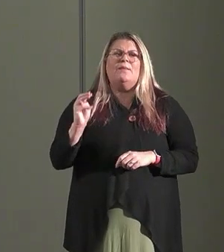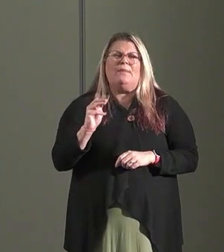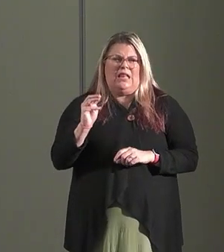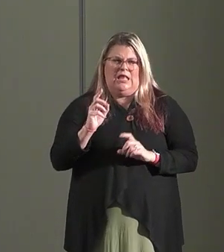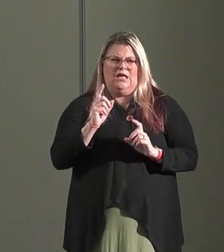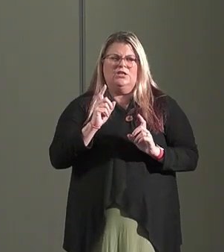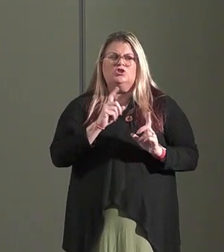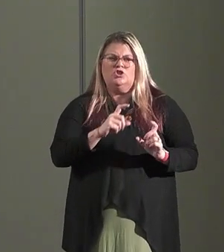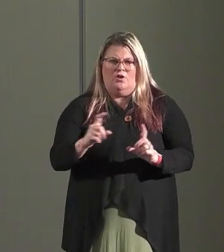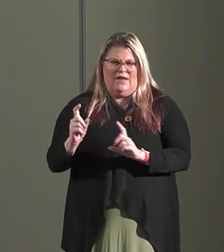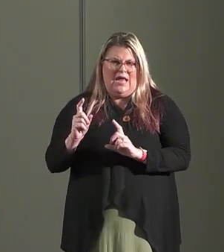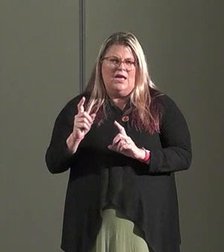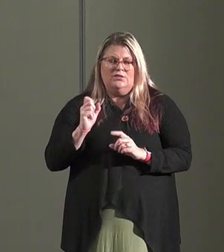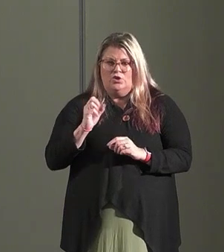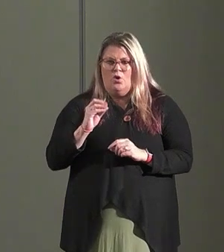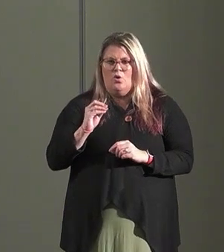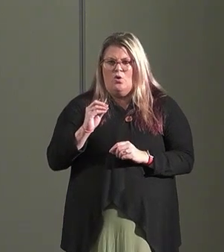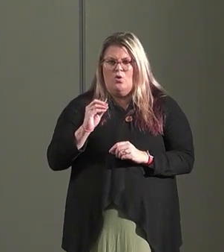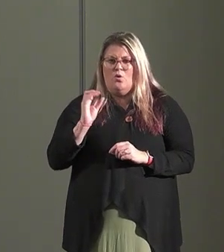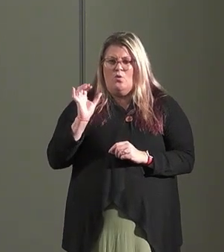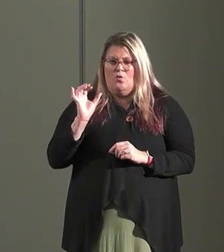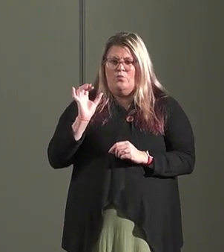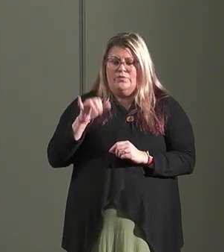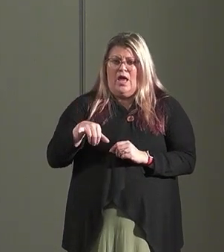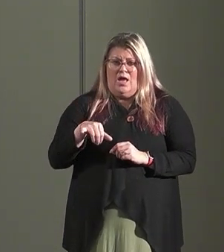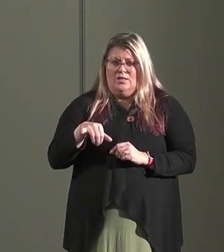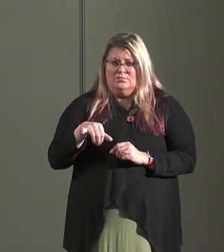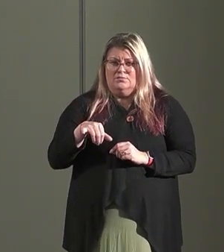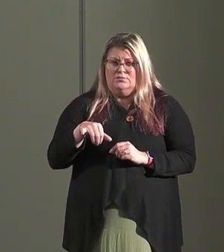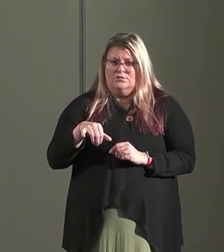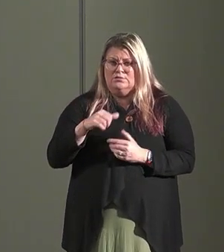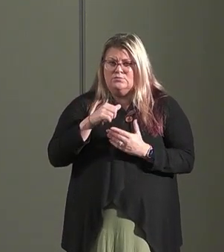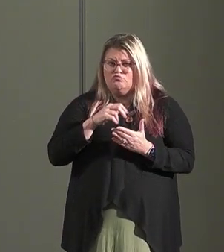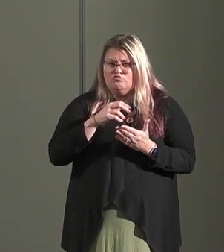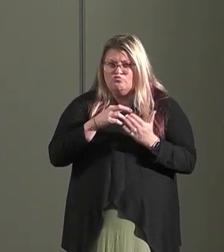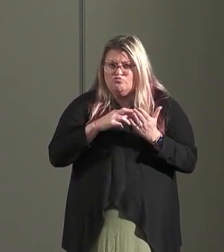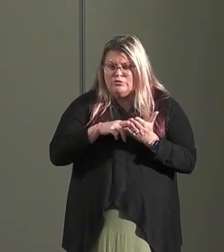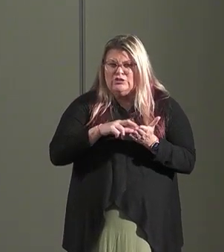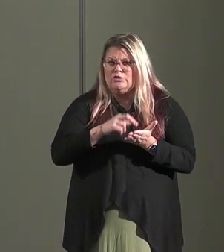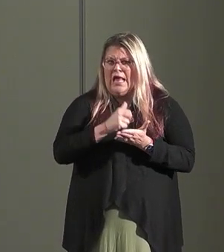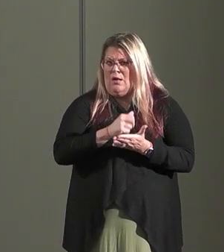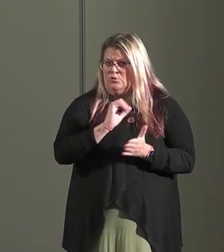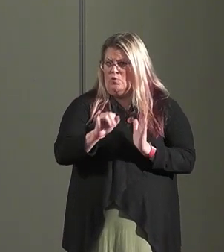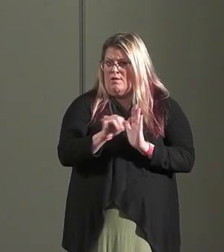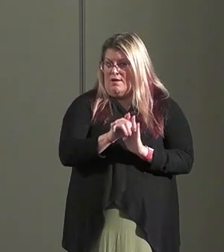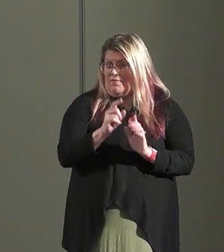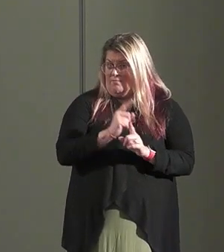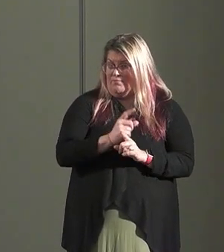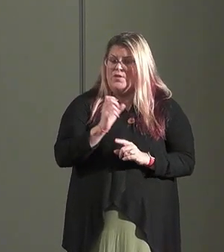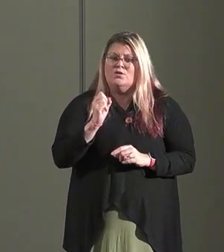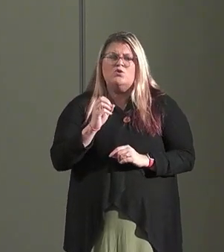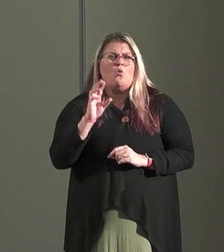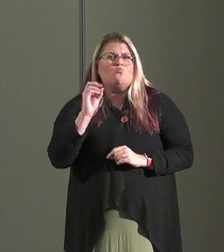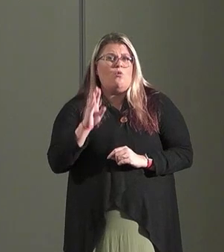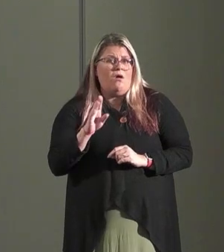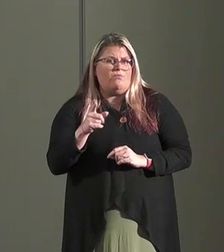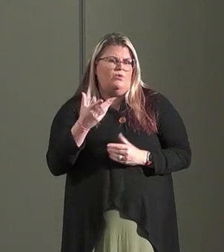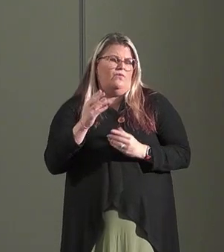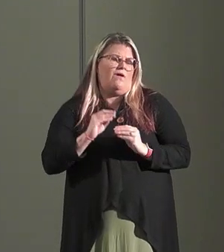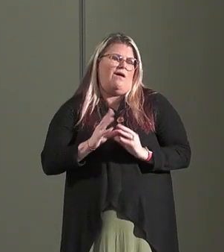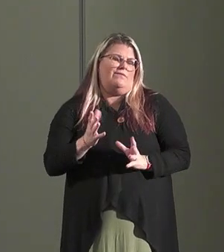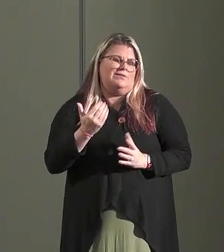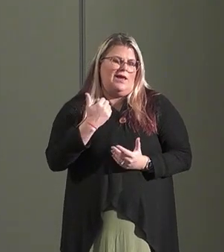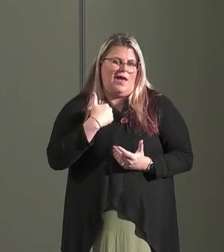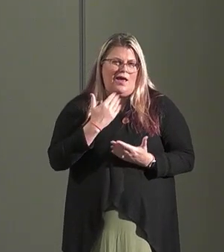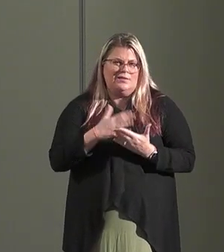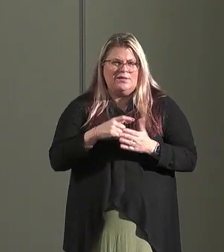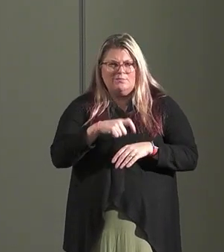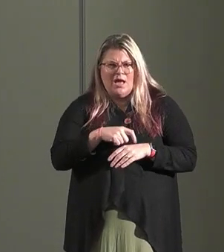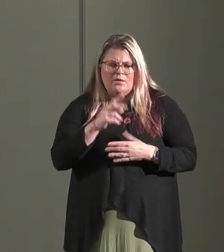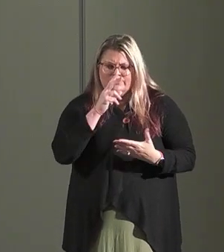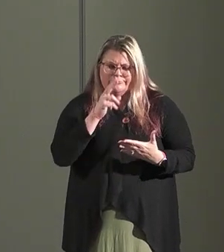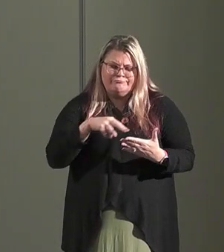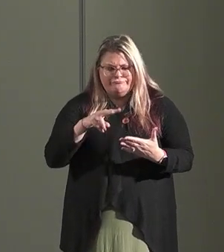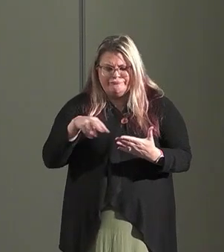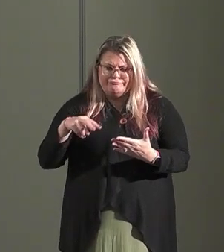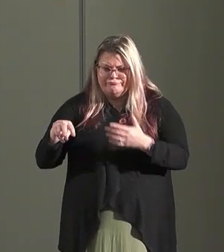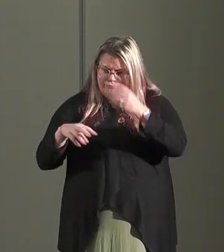talking about and research helped to identify. Rob you had some time to look at this thing. I